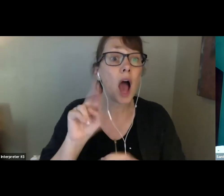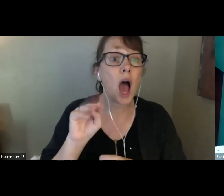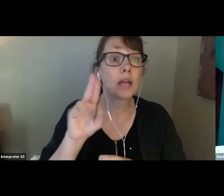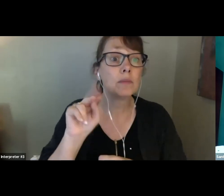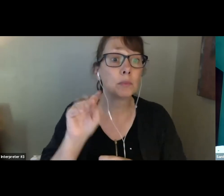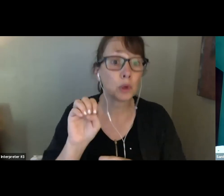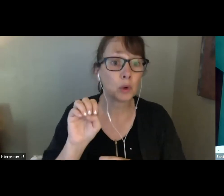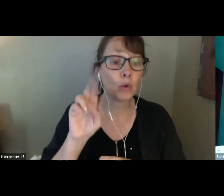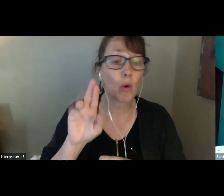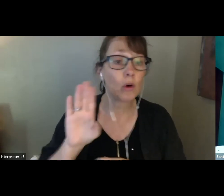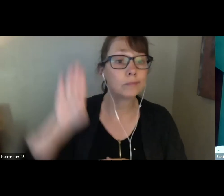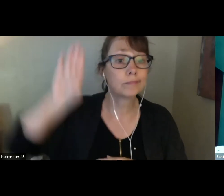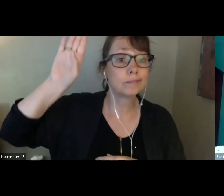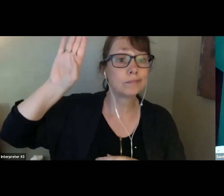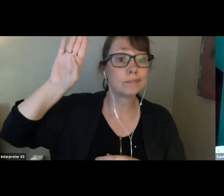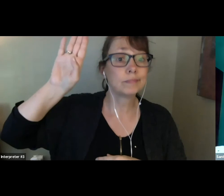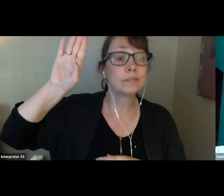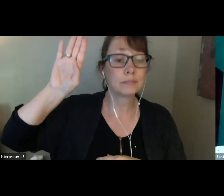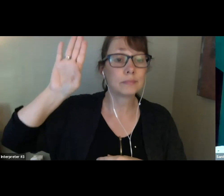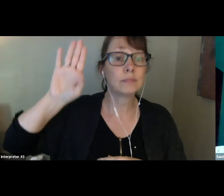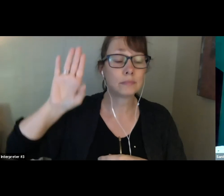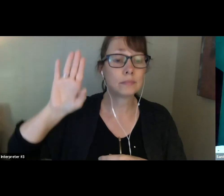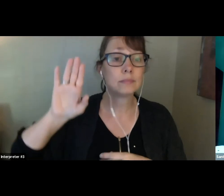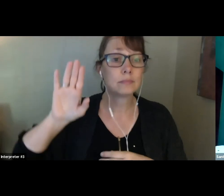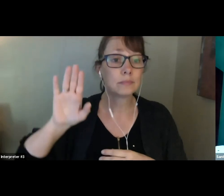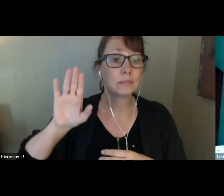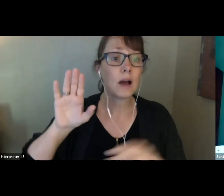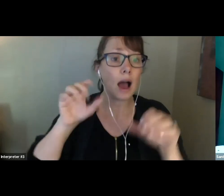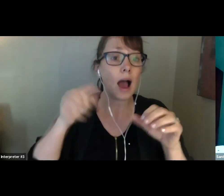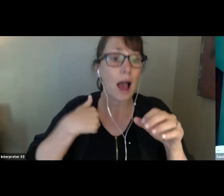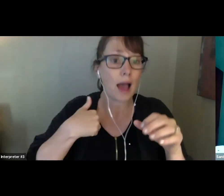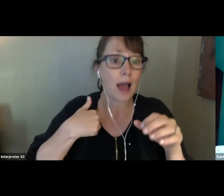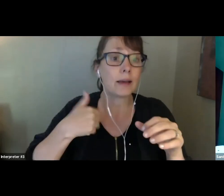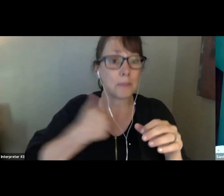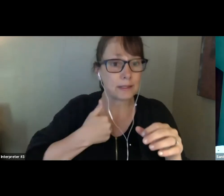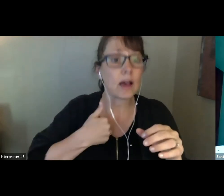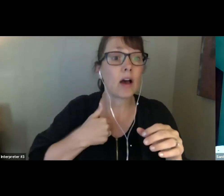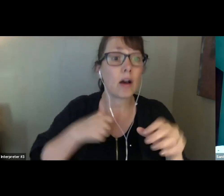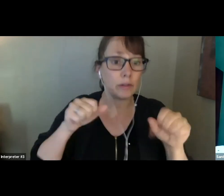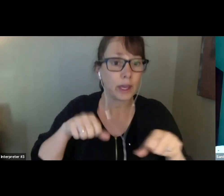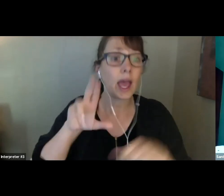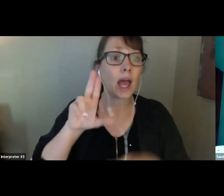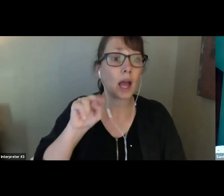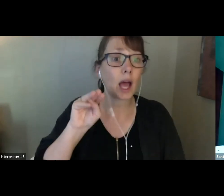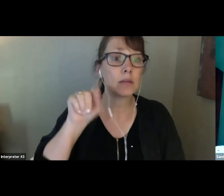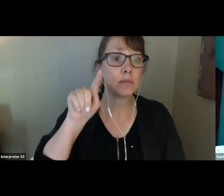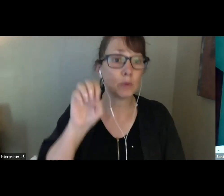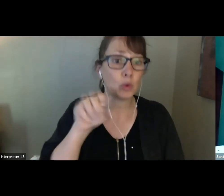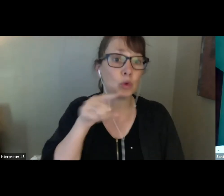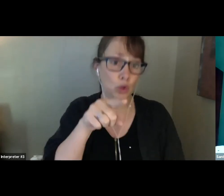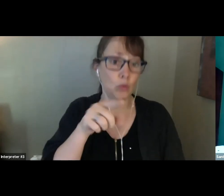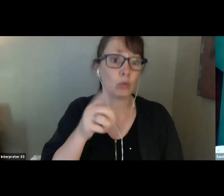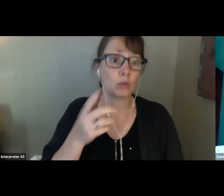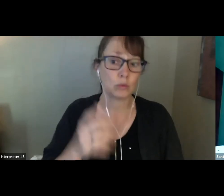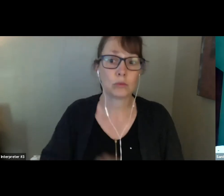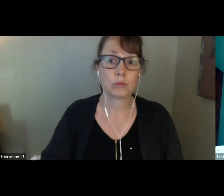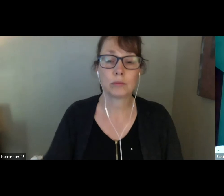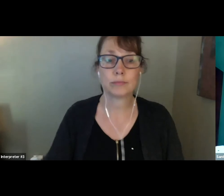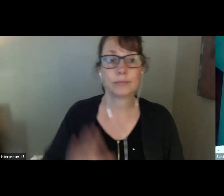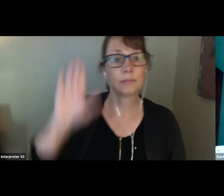I can unmute you or call on you to unmute. VAN GELDER: This is Russ. I’ll jump in.